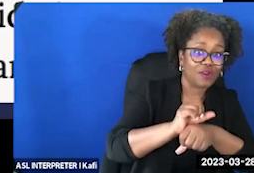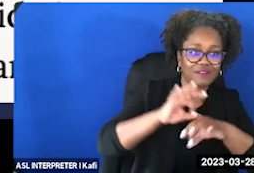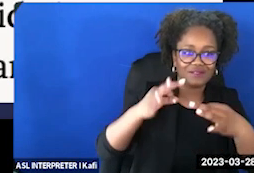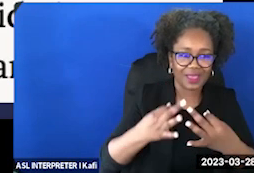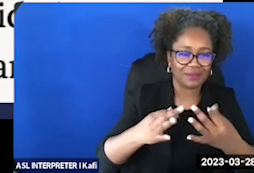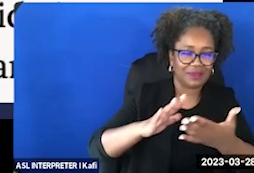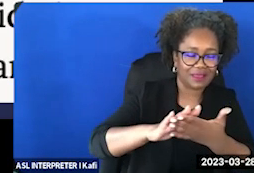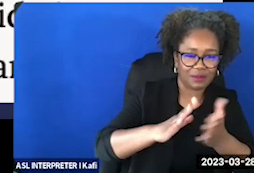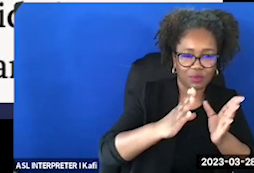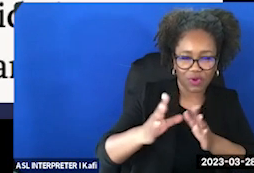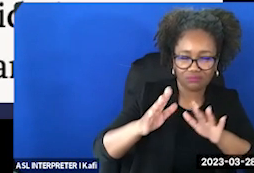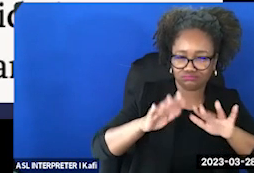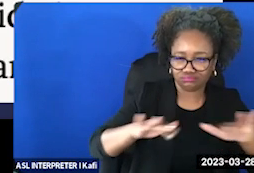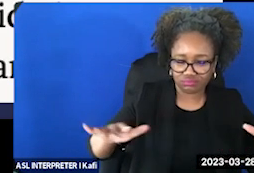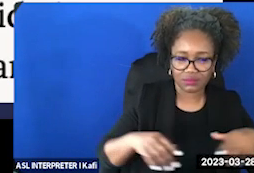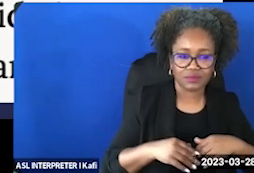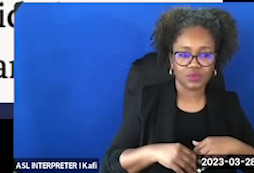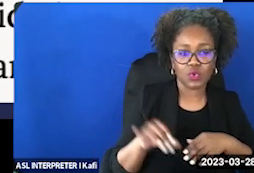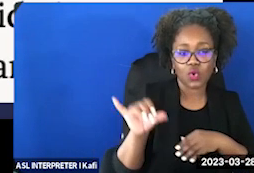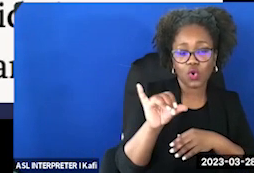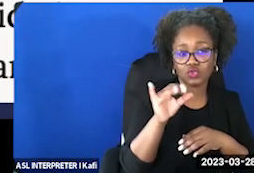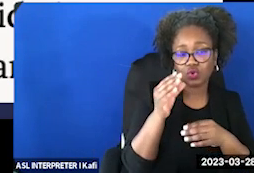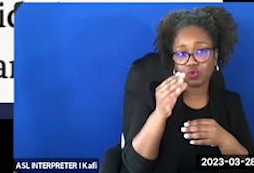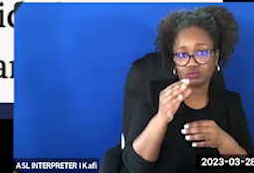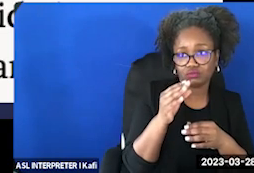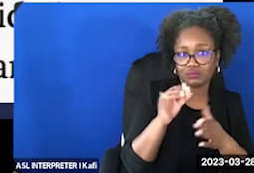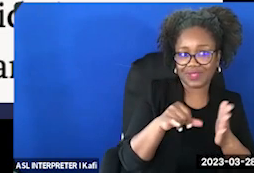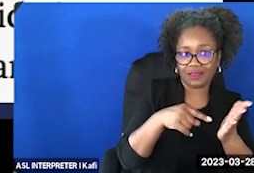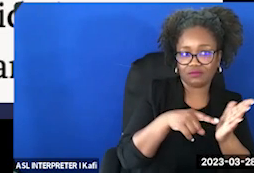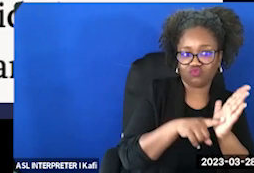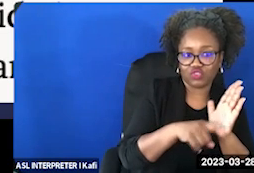Debbie Stine, Science & Technology Policy Academy: it they also emphasize the importance of 2 year Debbie Stine, Science & Technology Policy Academy: Msis.